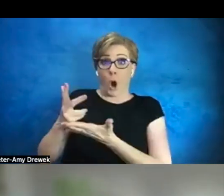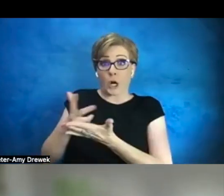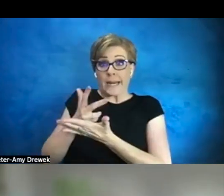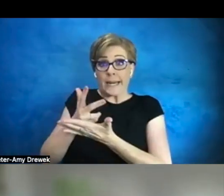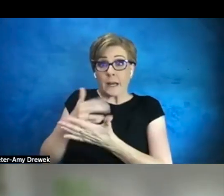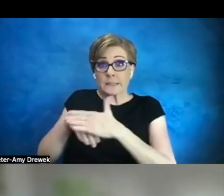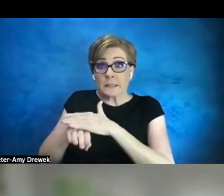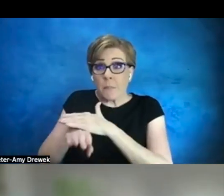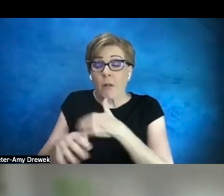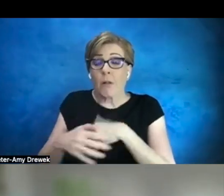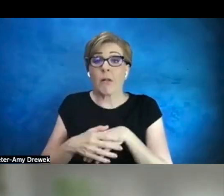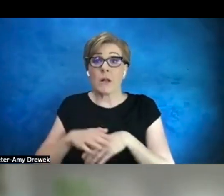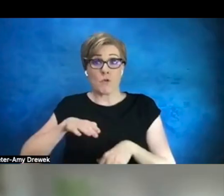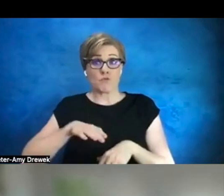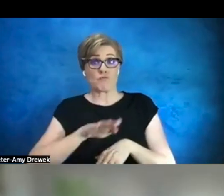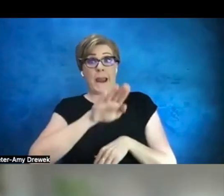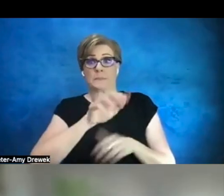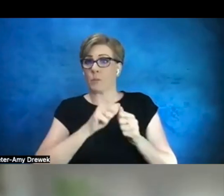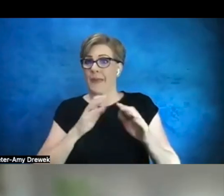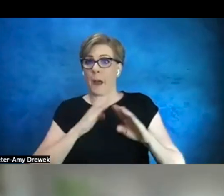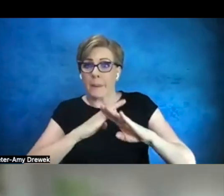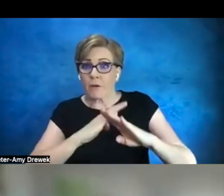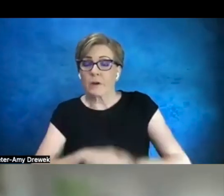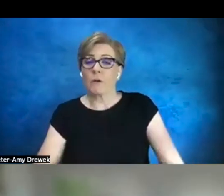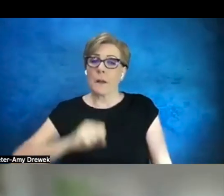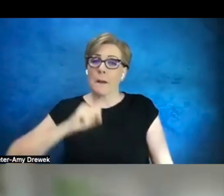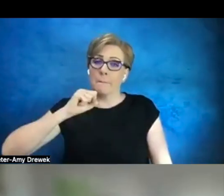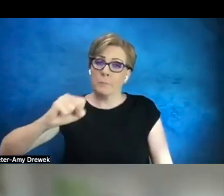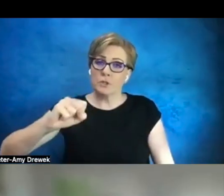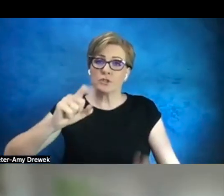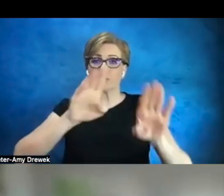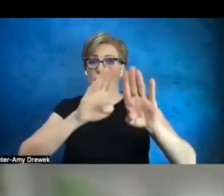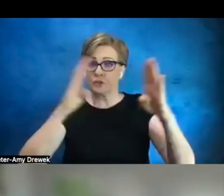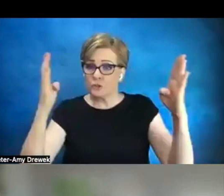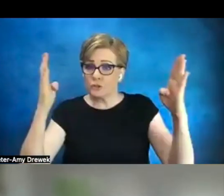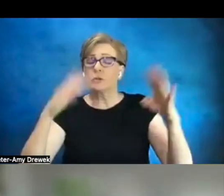accessible push-button access to doors, wider width doors, that there are accessible bathrooms